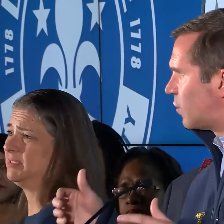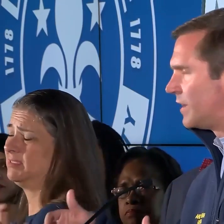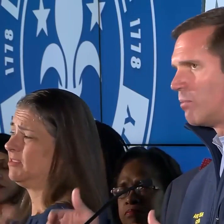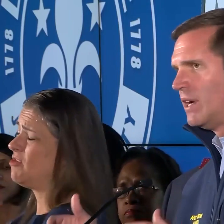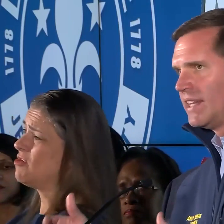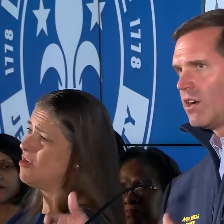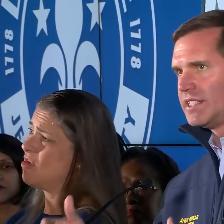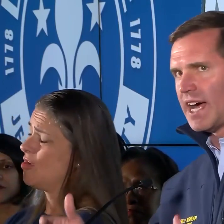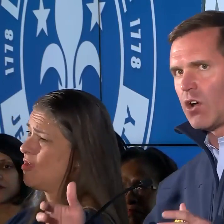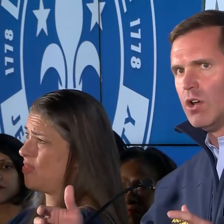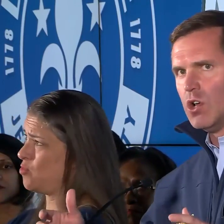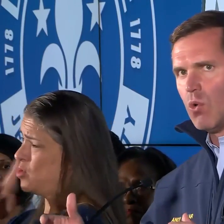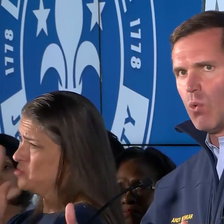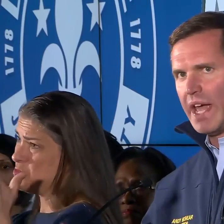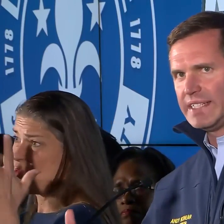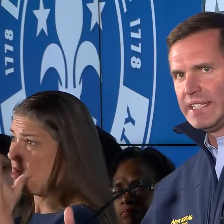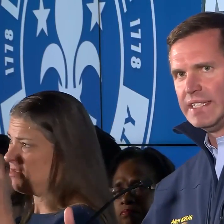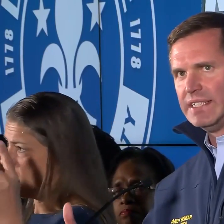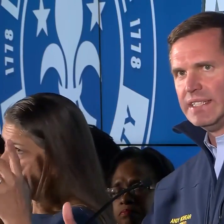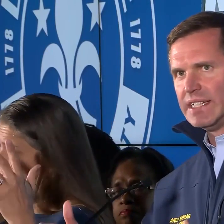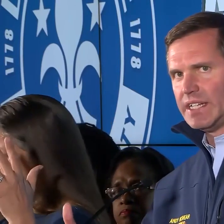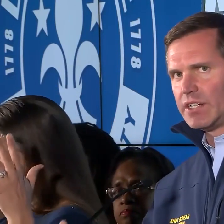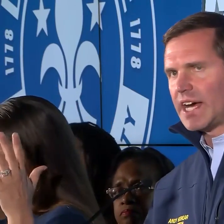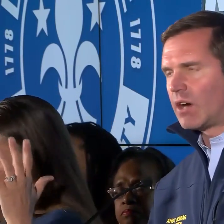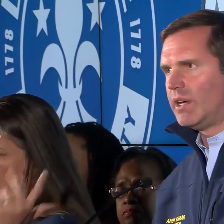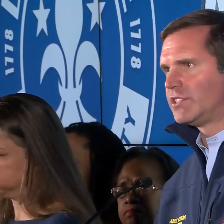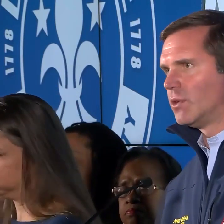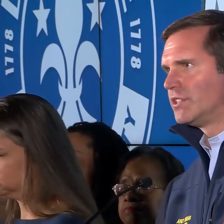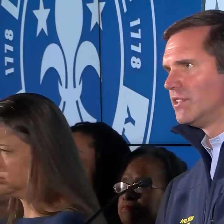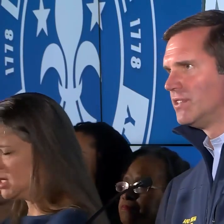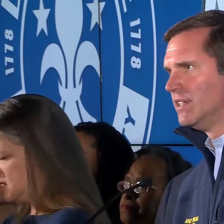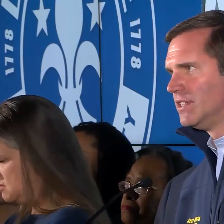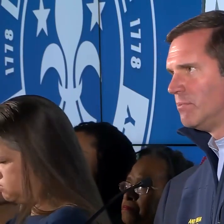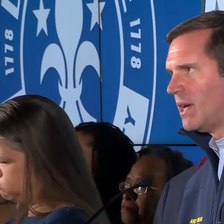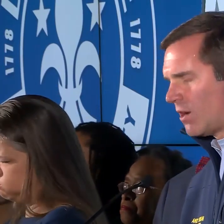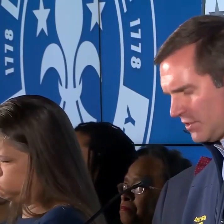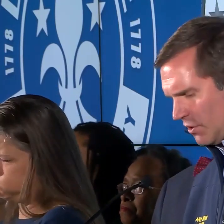going to bring their entire weight and their entire resources to bear so that